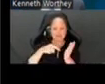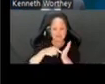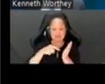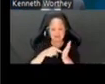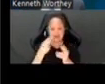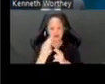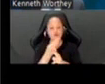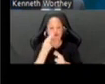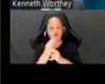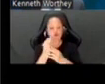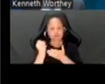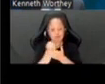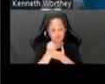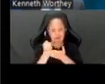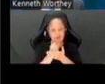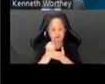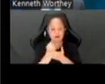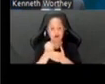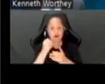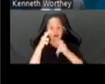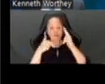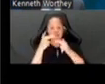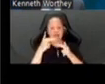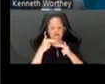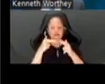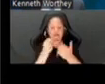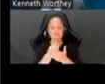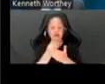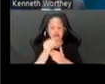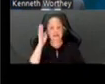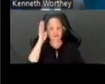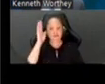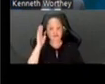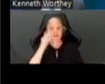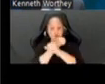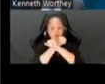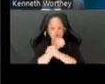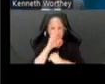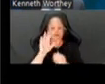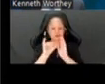Using credit cards. Building your financial future. Protecting your identity, and other